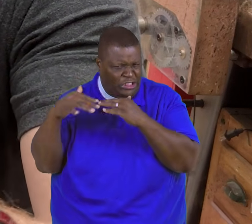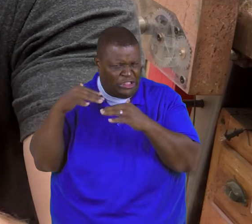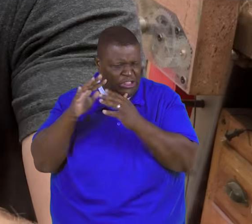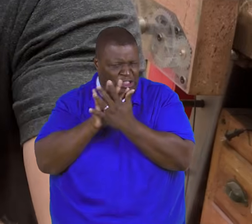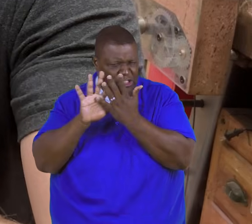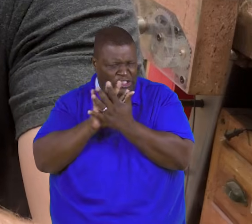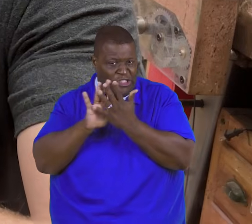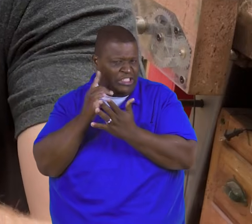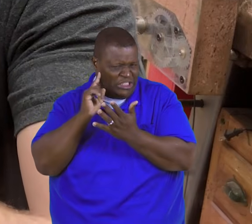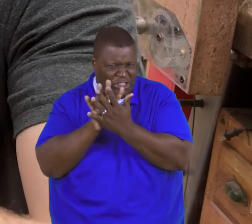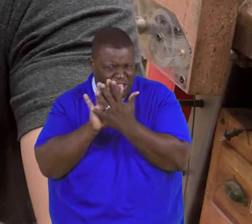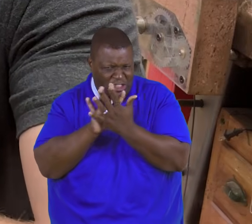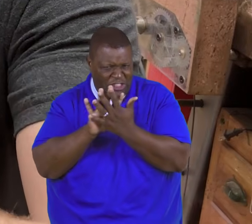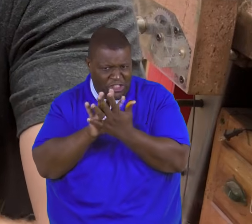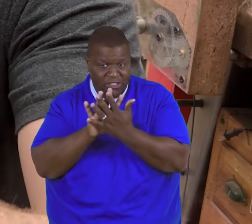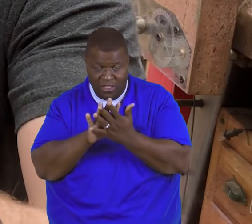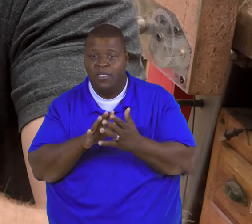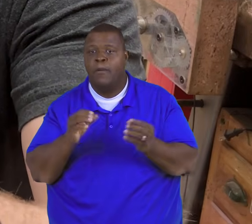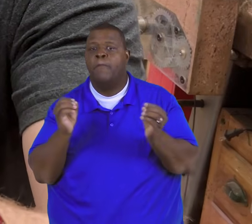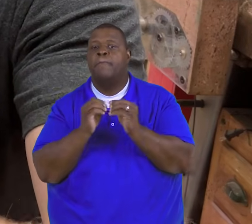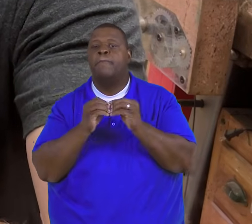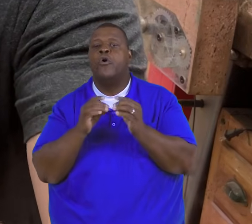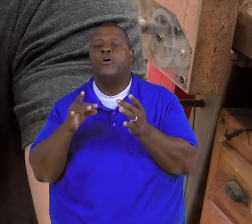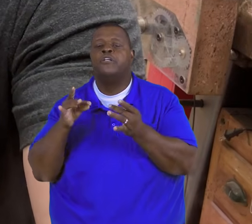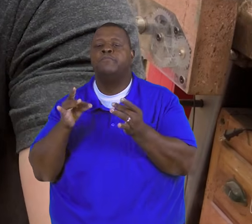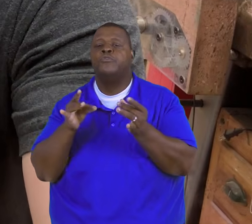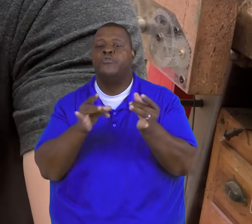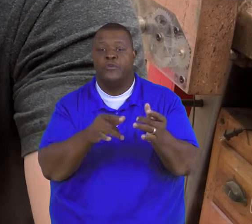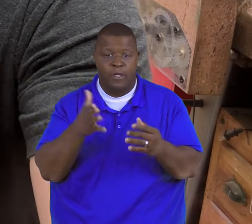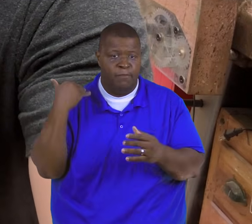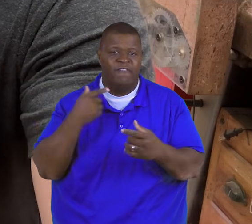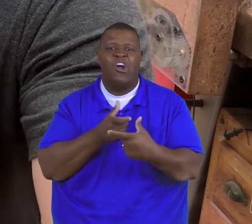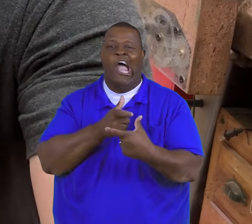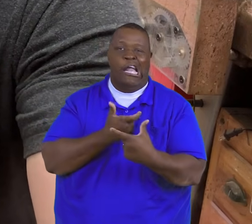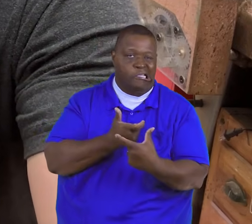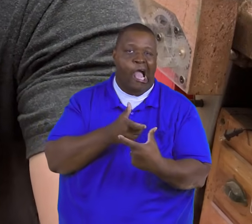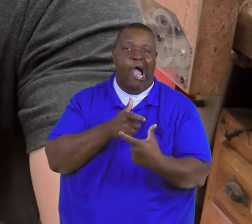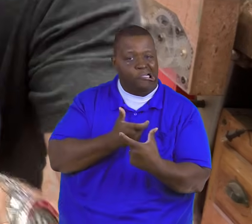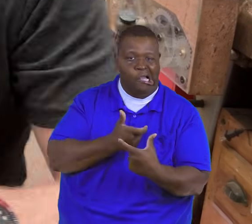Did hear how? You hear that? [metal rubbing] Did you hear how that got smoother? I'm gonna do it on the next one too.